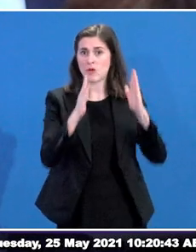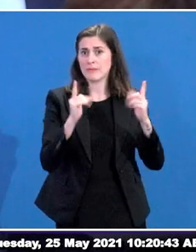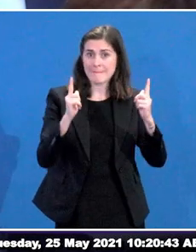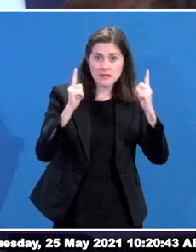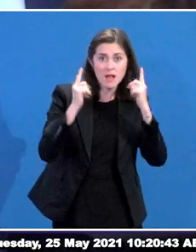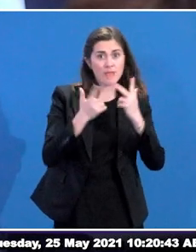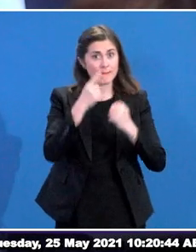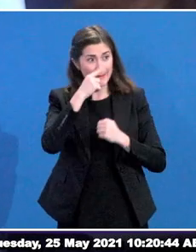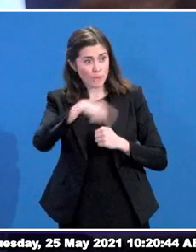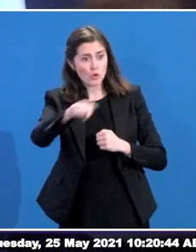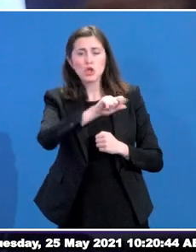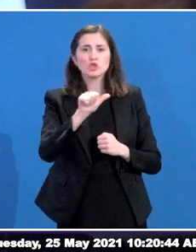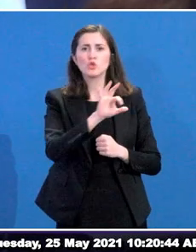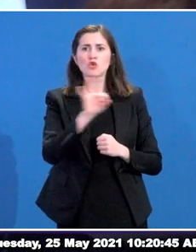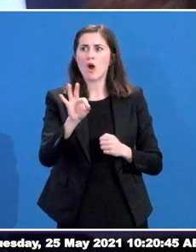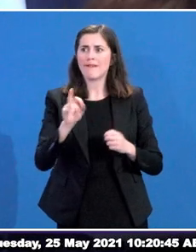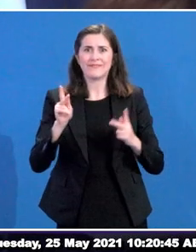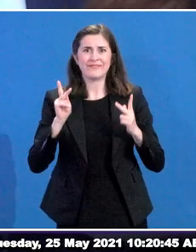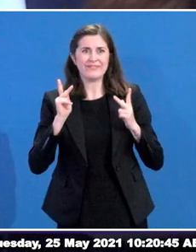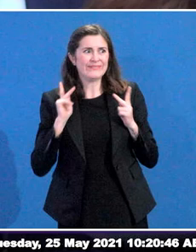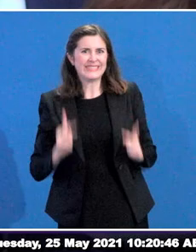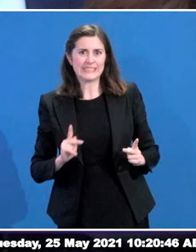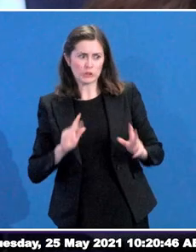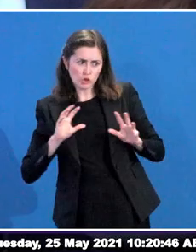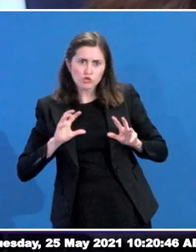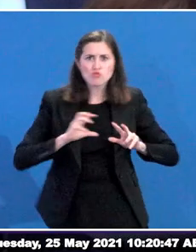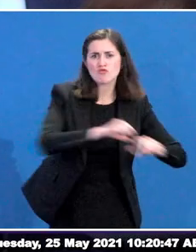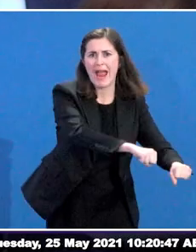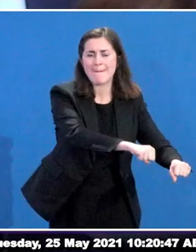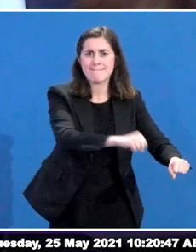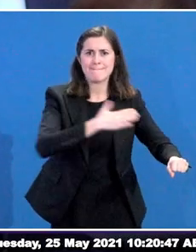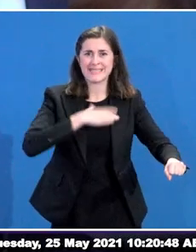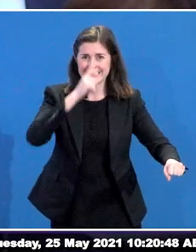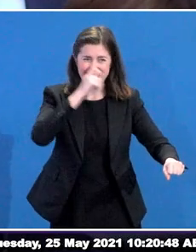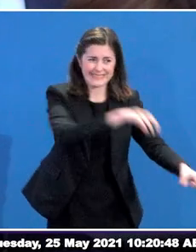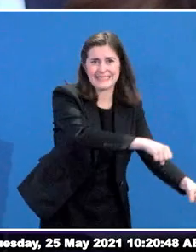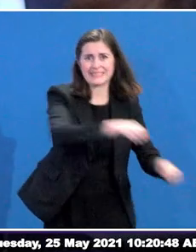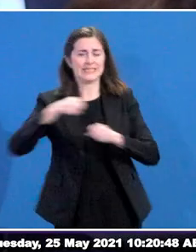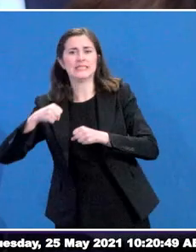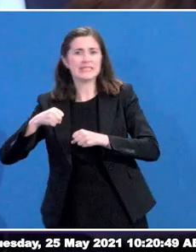we were not to physically lift her, particularly in the home environment.